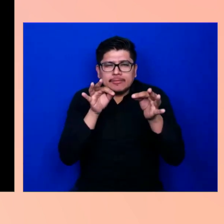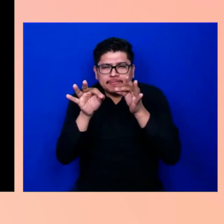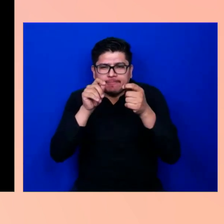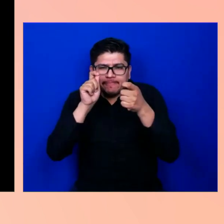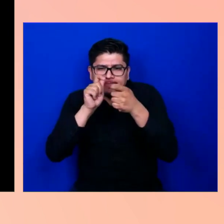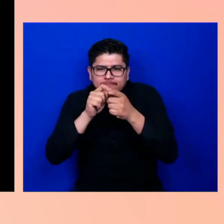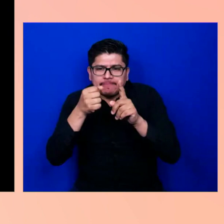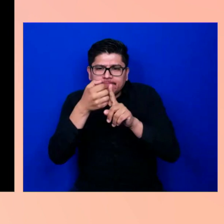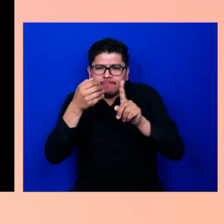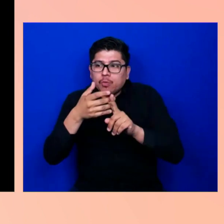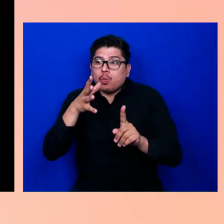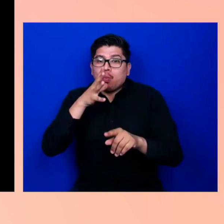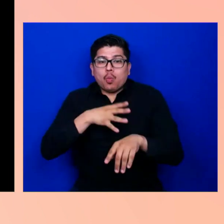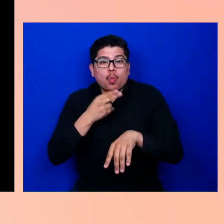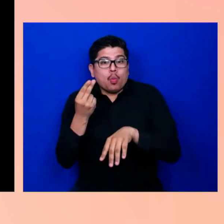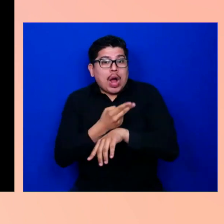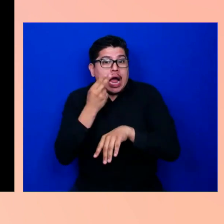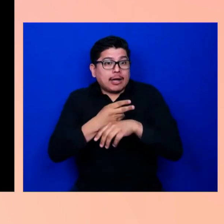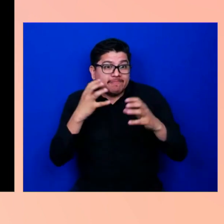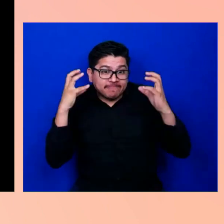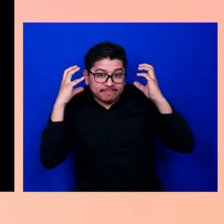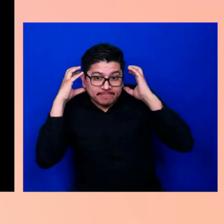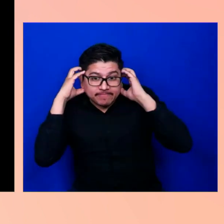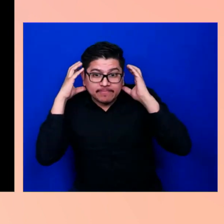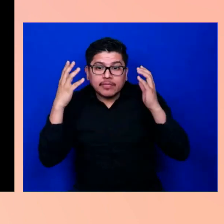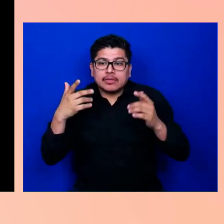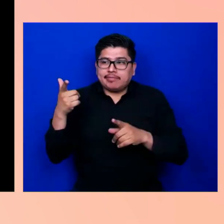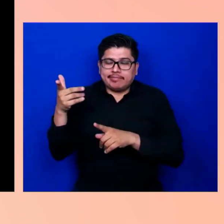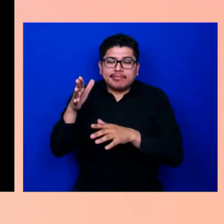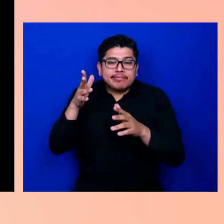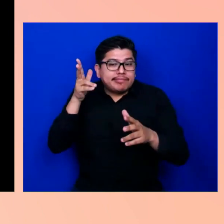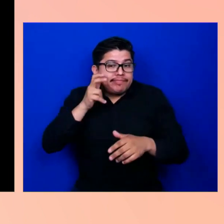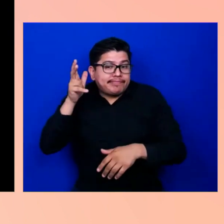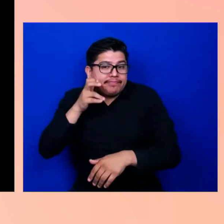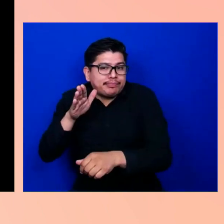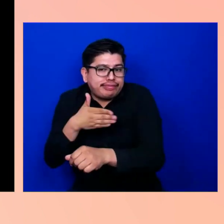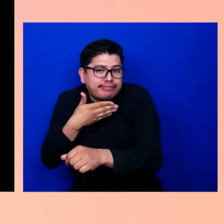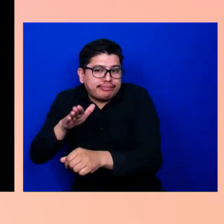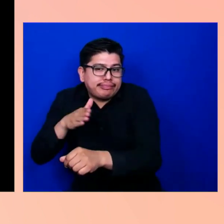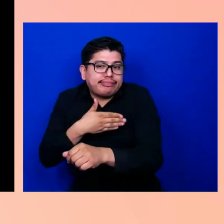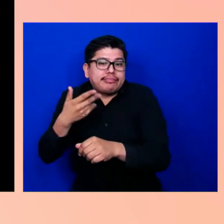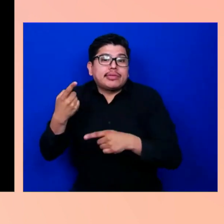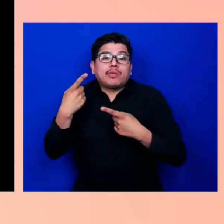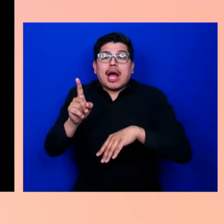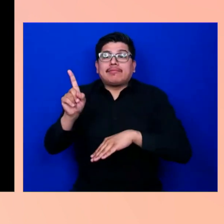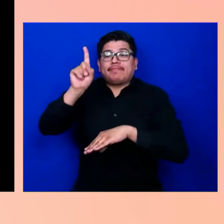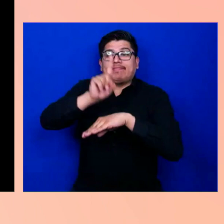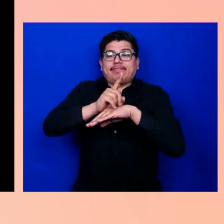and that she's playing music while standing at a deck. That this person isn't just